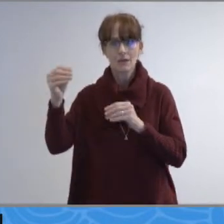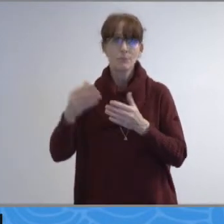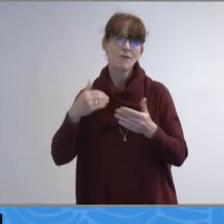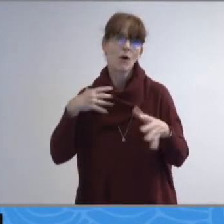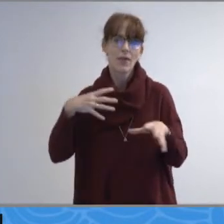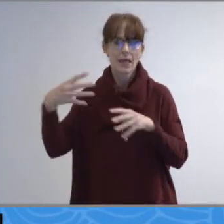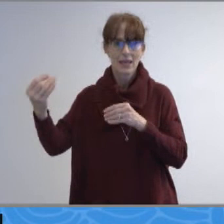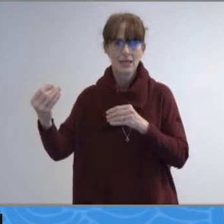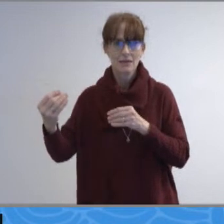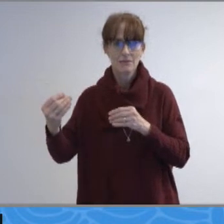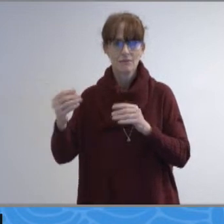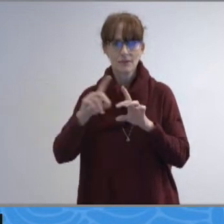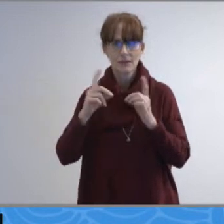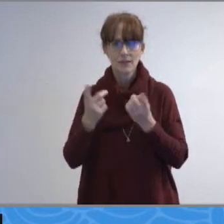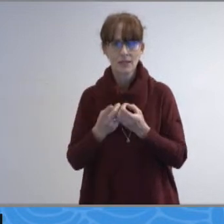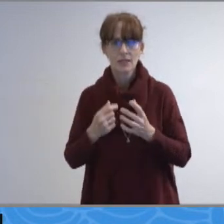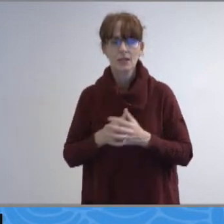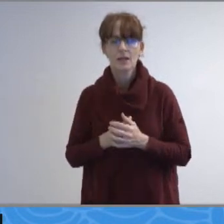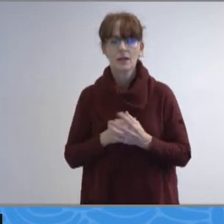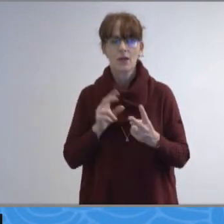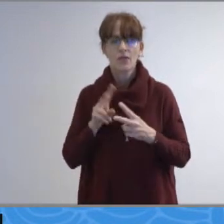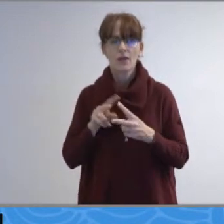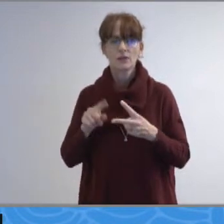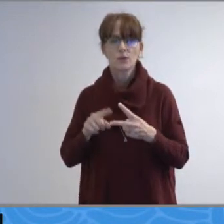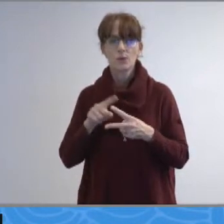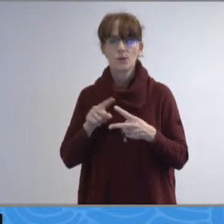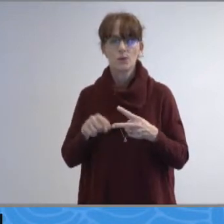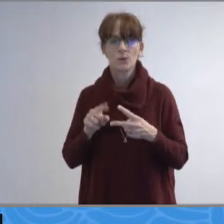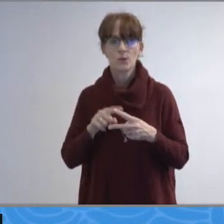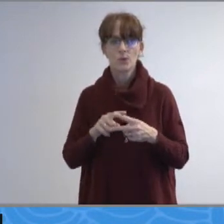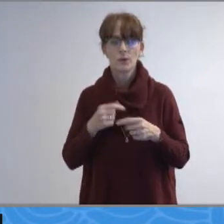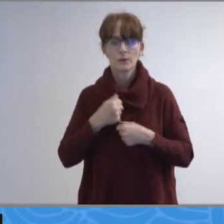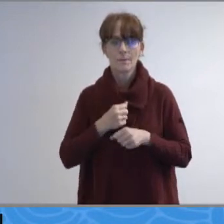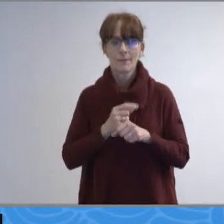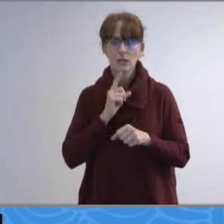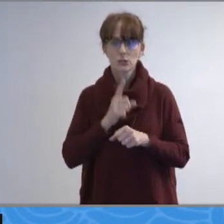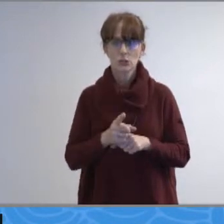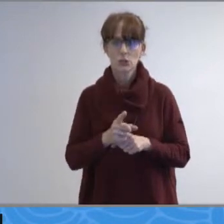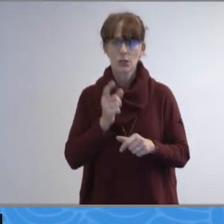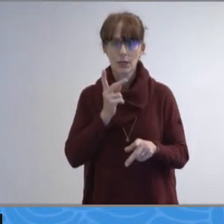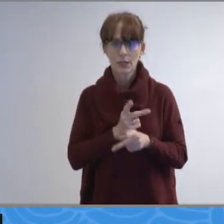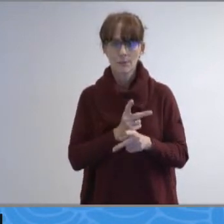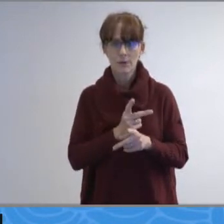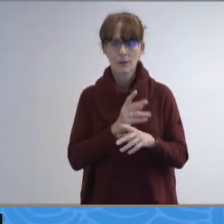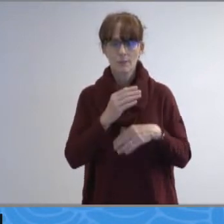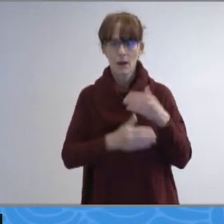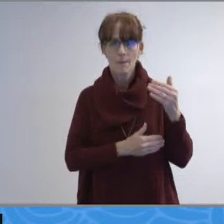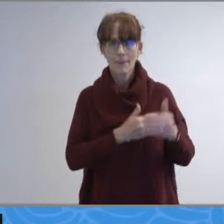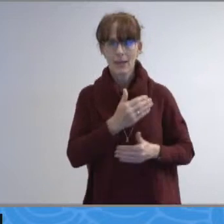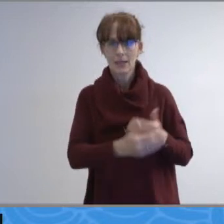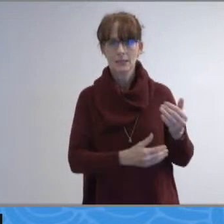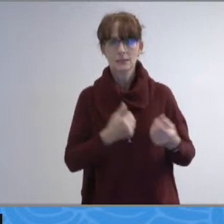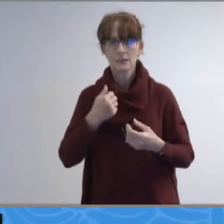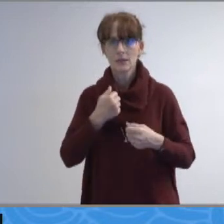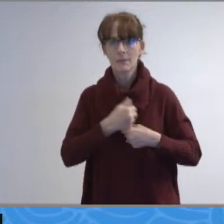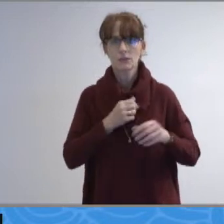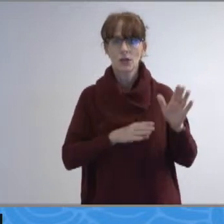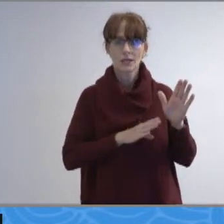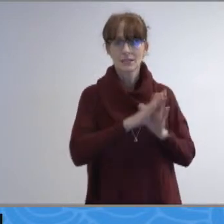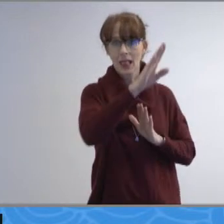So with the two goals, we have a chance to not only make sure we're keeping our students on pace, but also to make sure we're either accelerating them